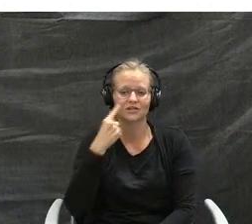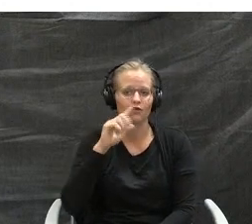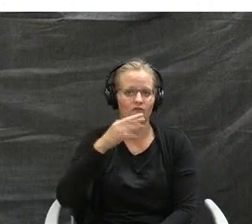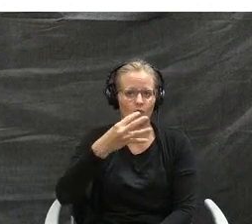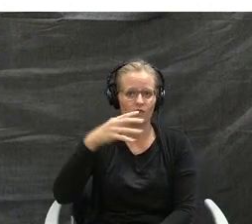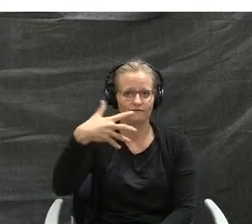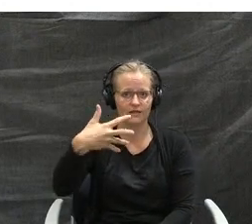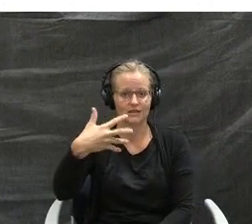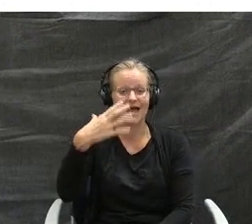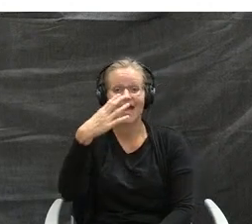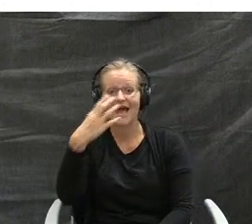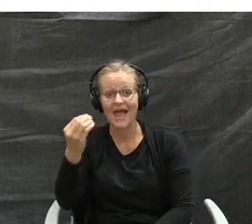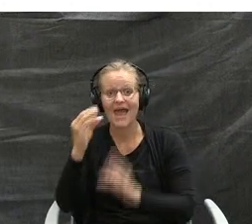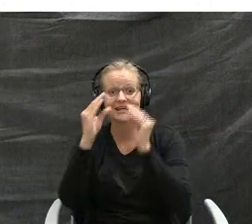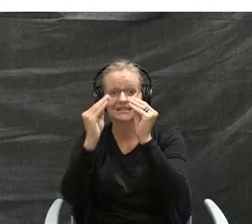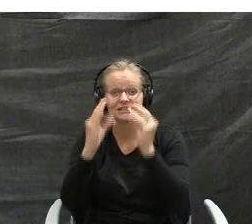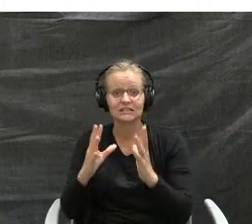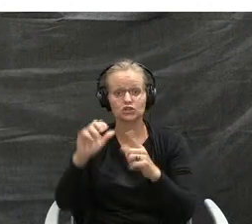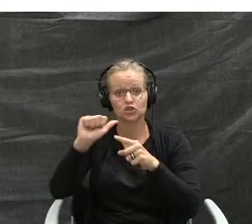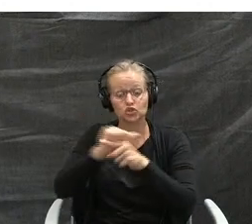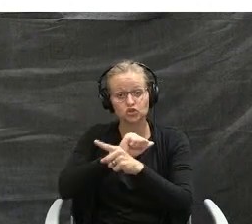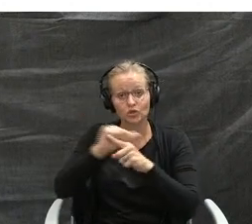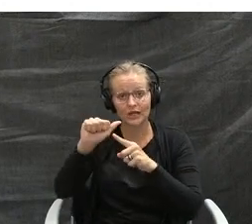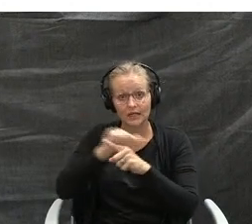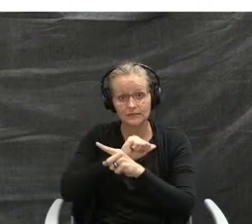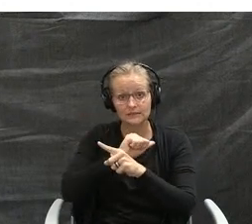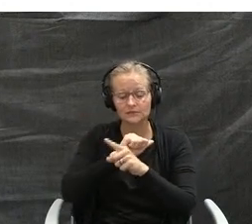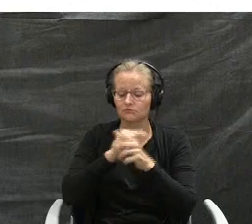And teacher trainings which are already scheduled to have